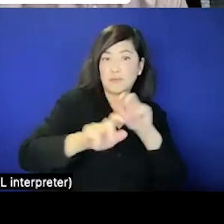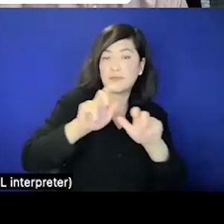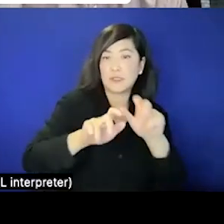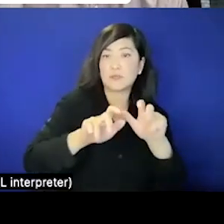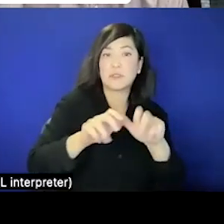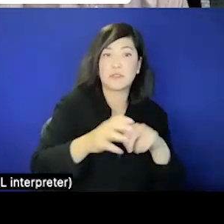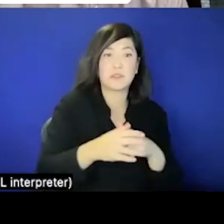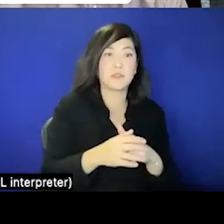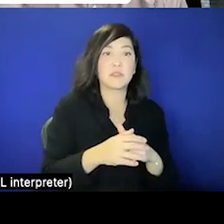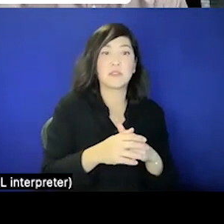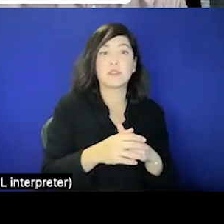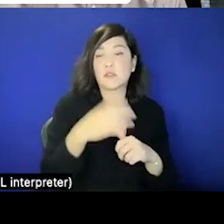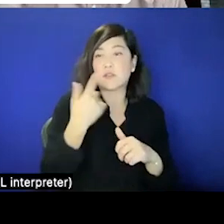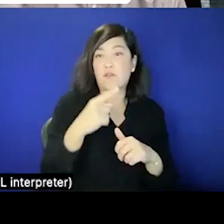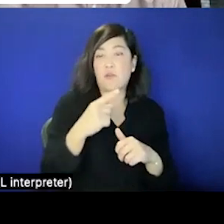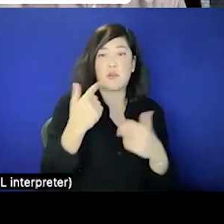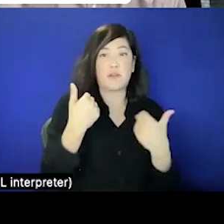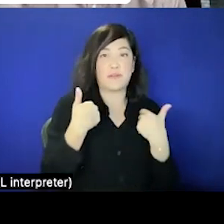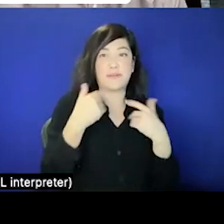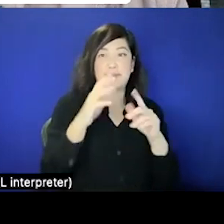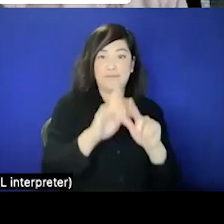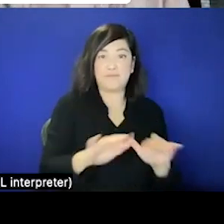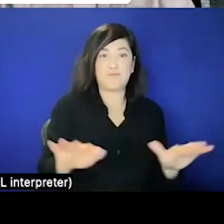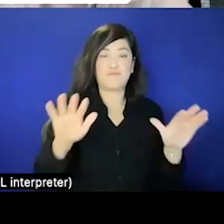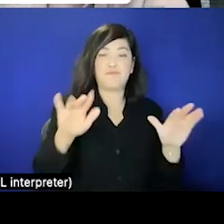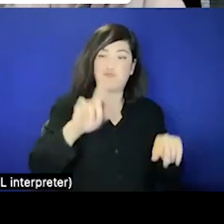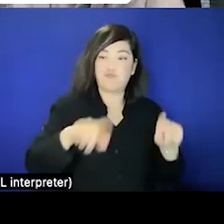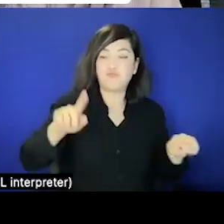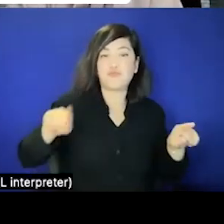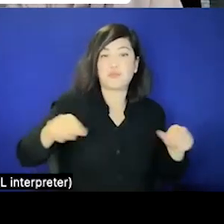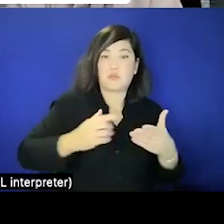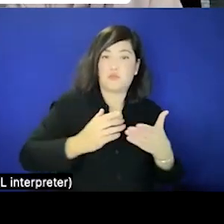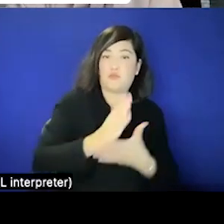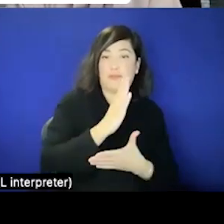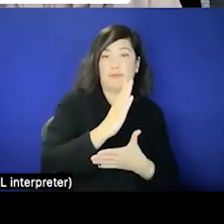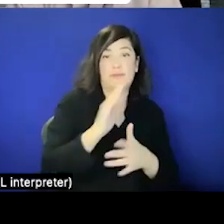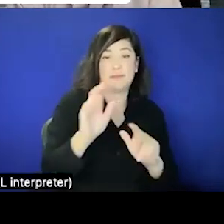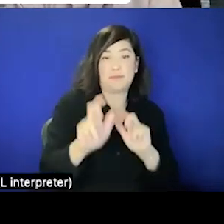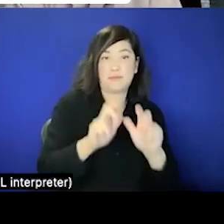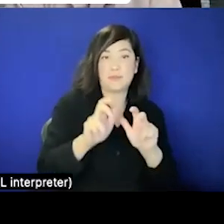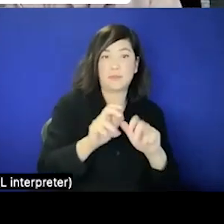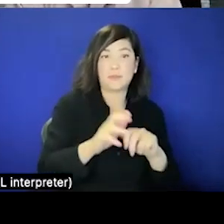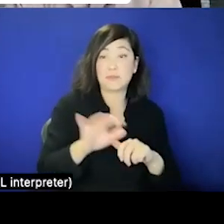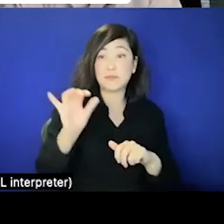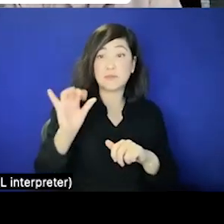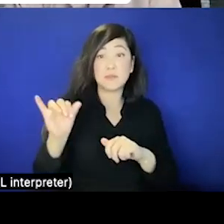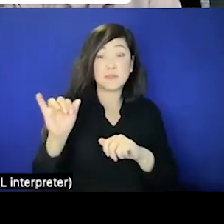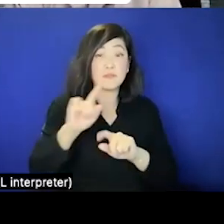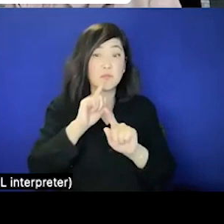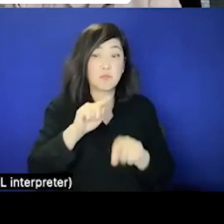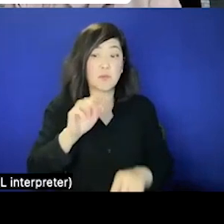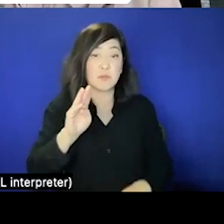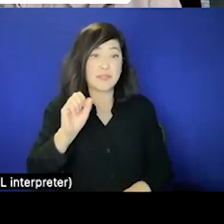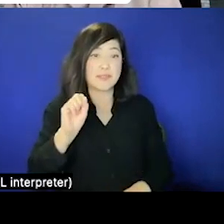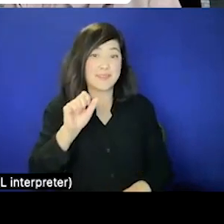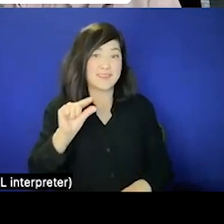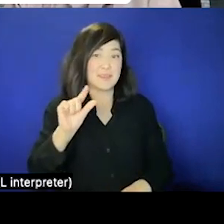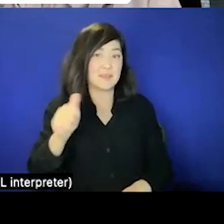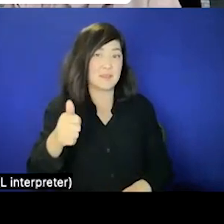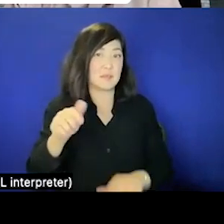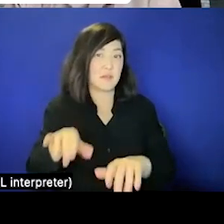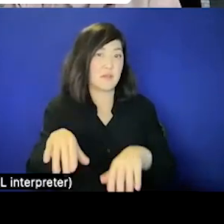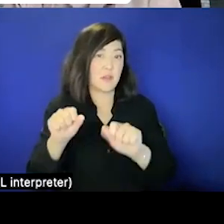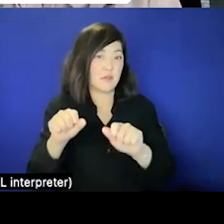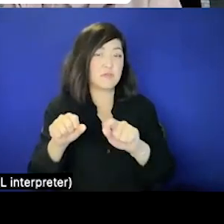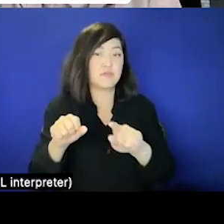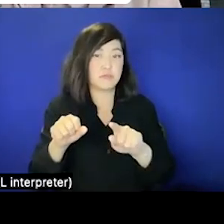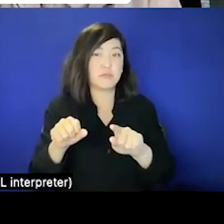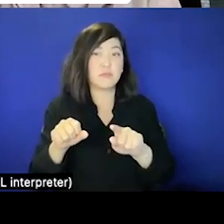solutions. That report is actually something that we'll put the link or have put the link in the